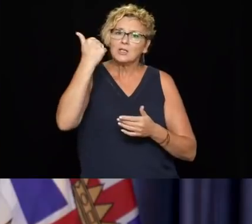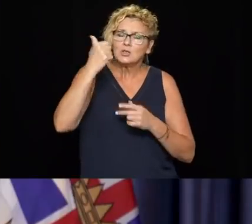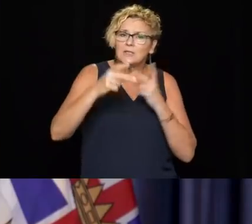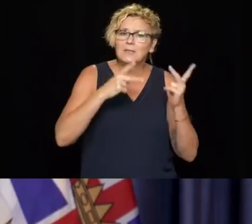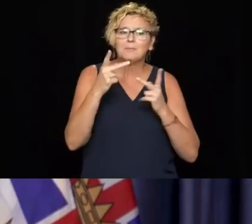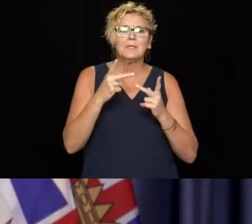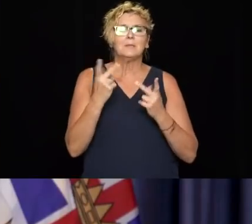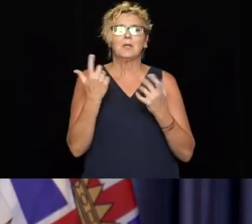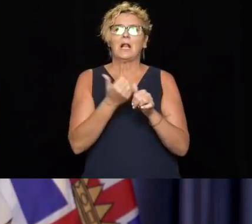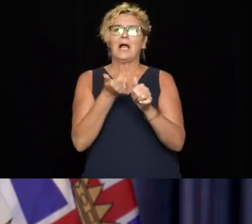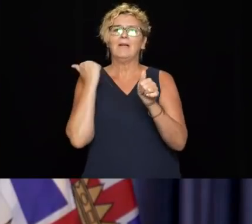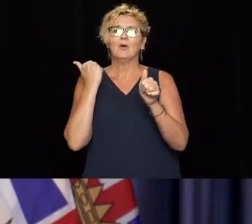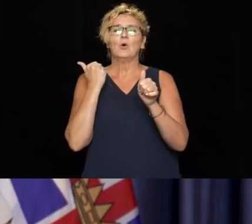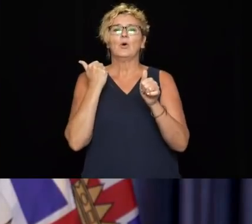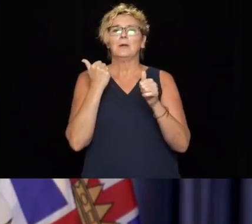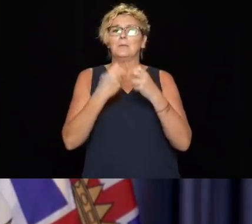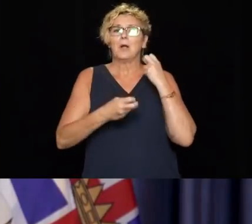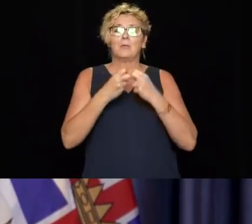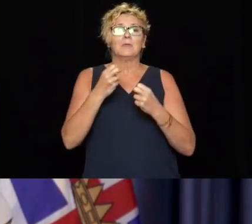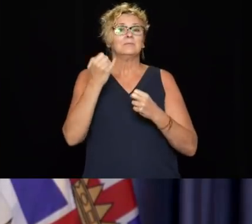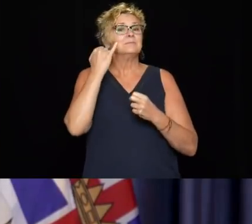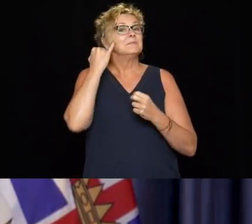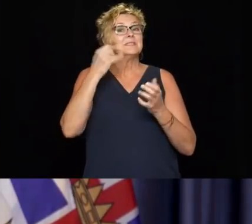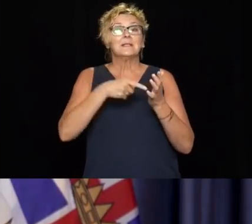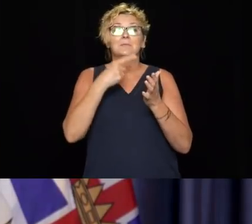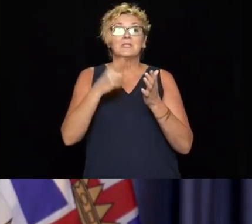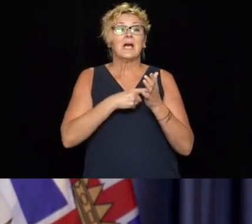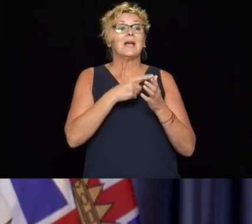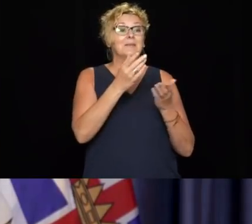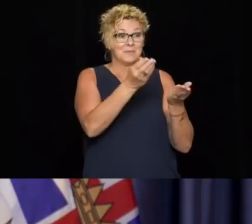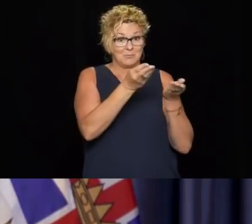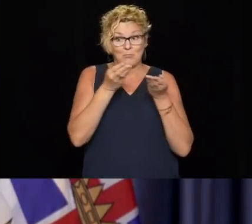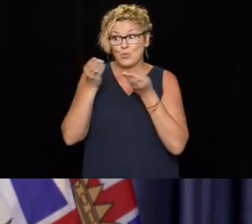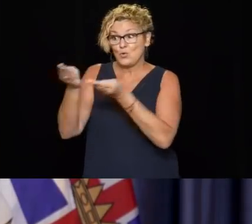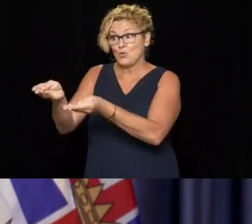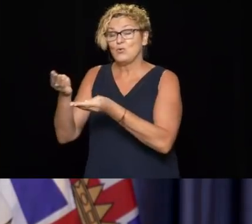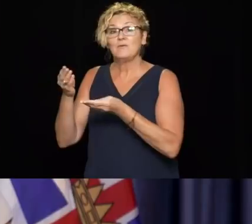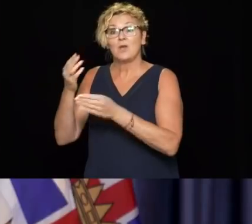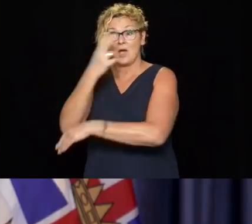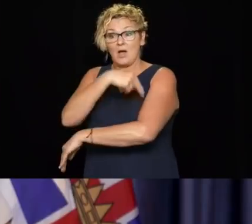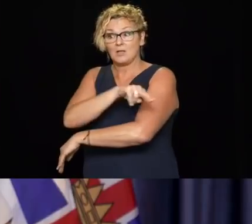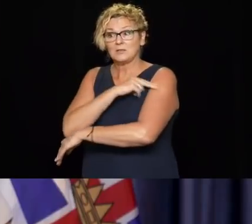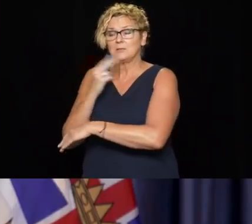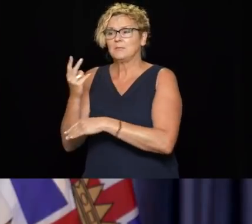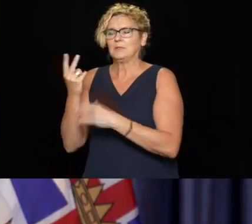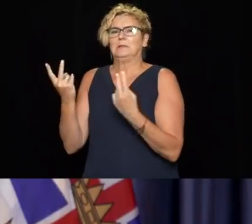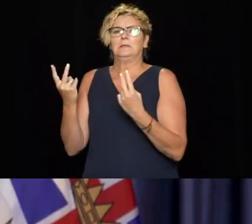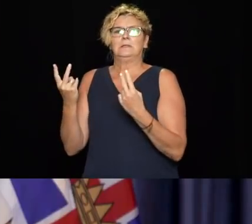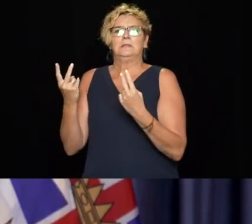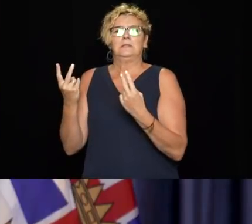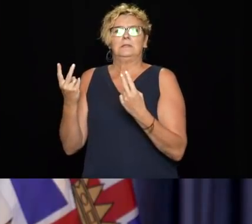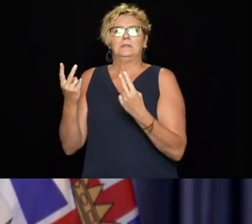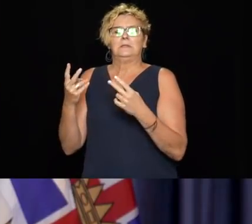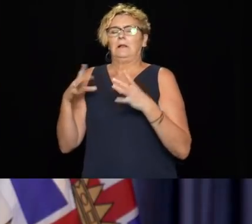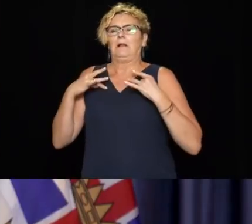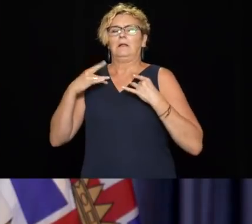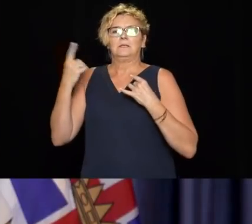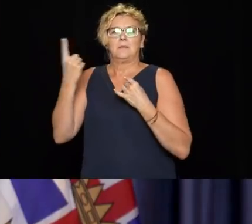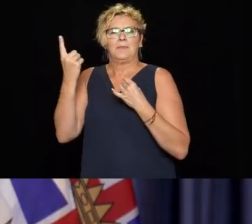approach of course is to make sure the eligible patients can get the care they need outside of an acute care facility and ensuring that of course